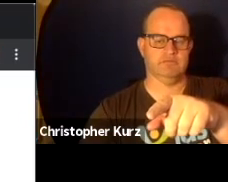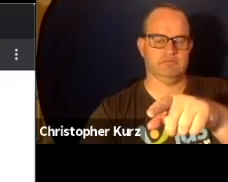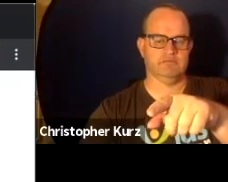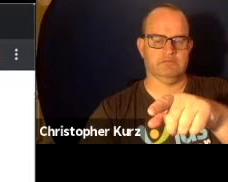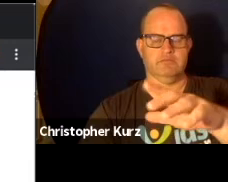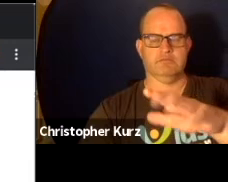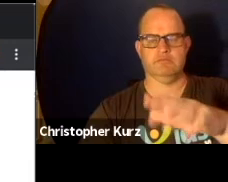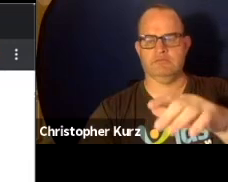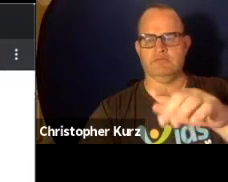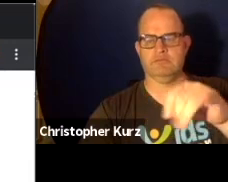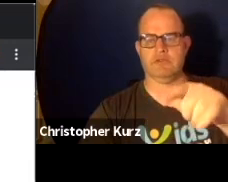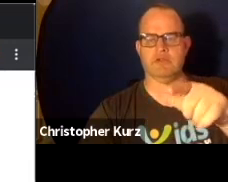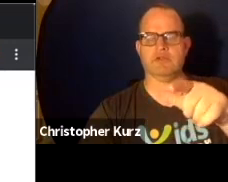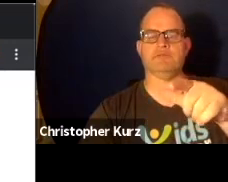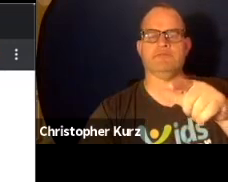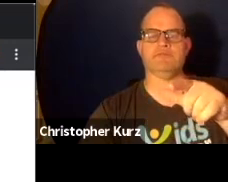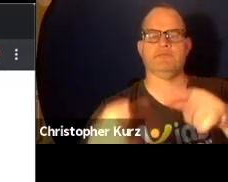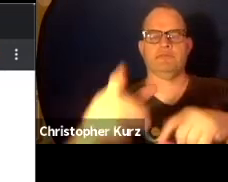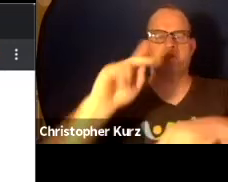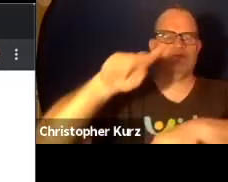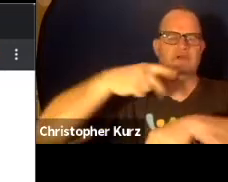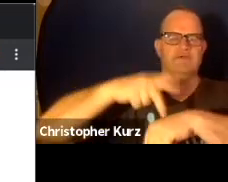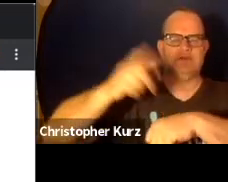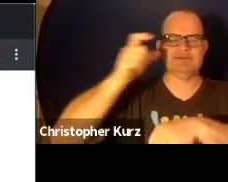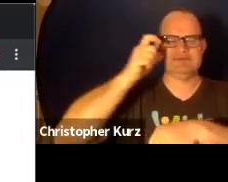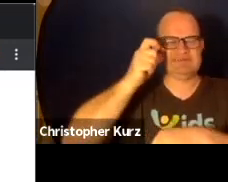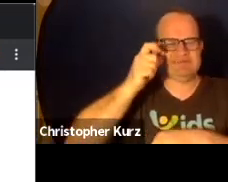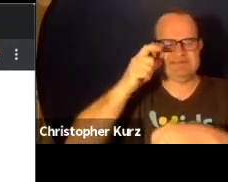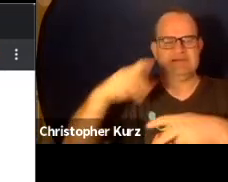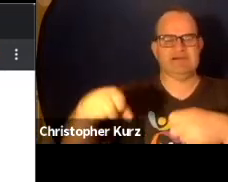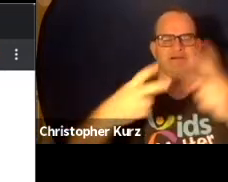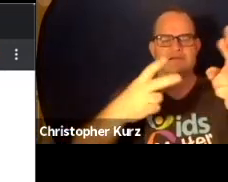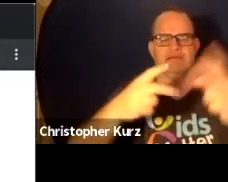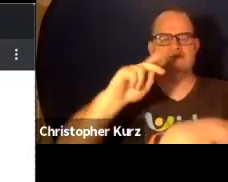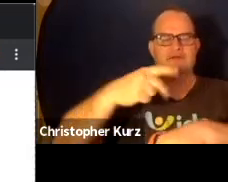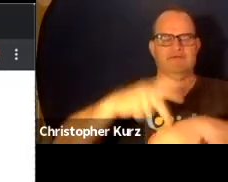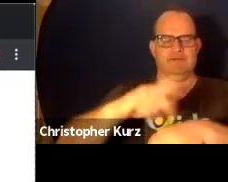So if you look at the stories that we have in the database,